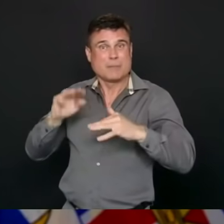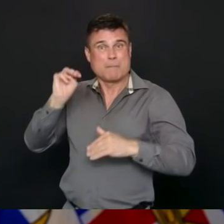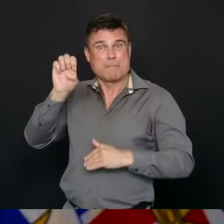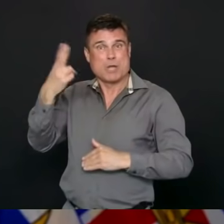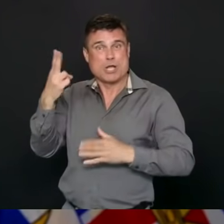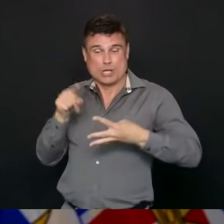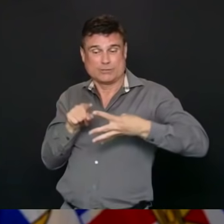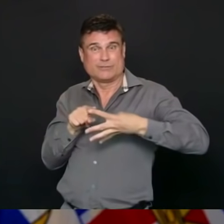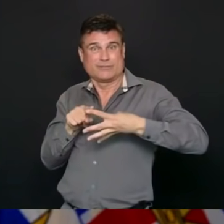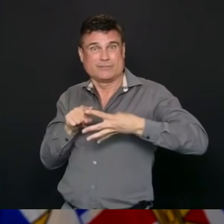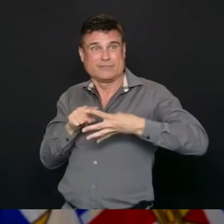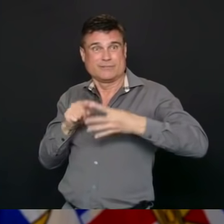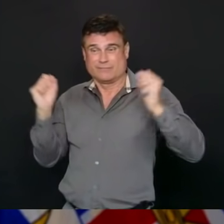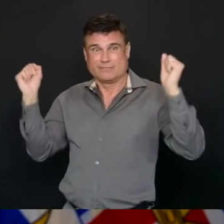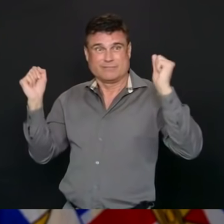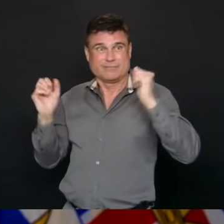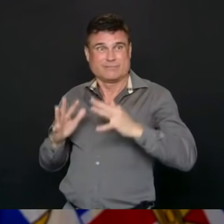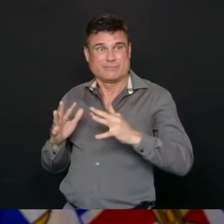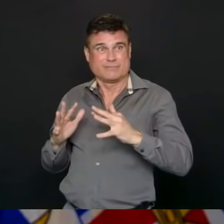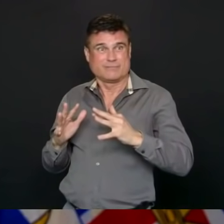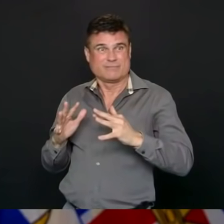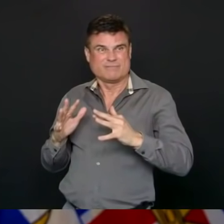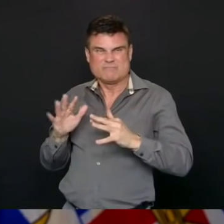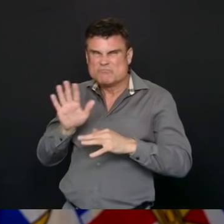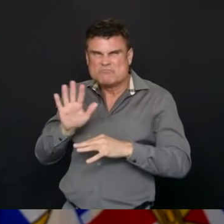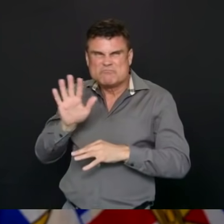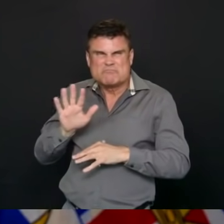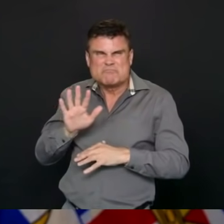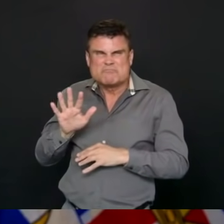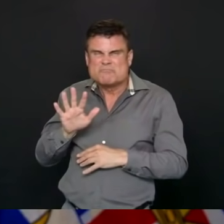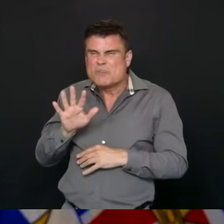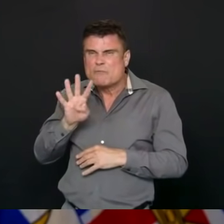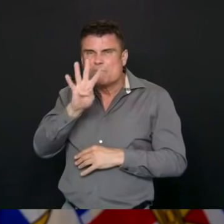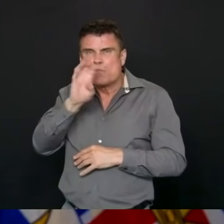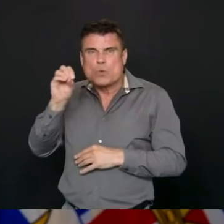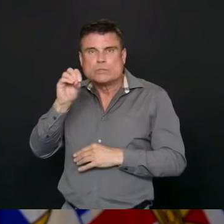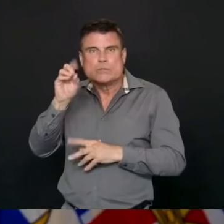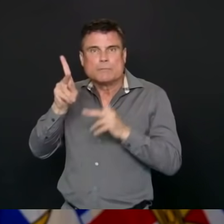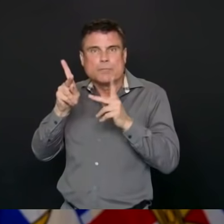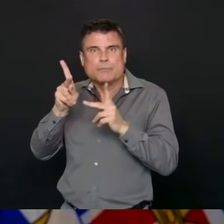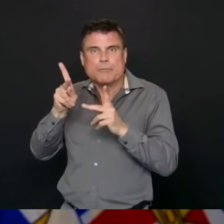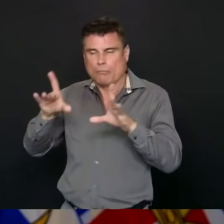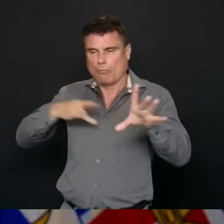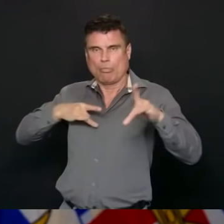infected because of meeting at that conference. Nobody intended that to happen.